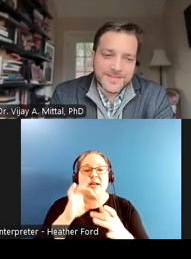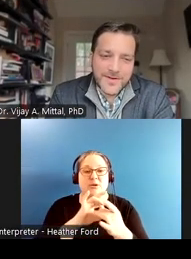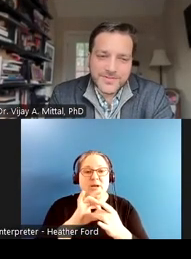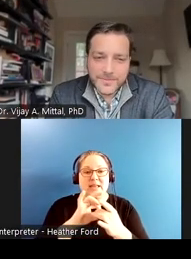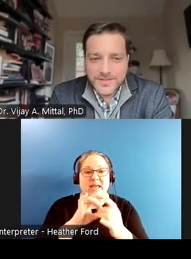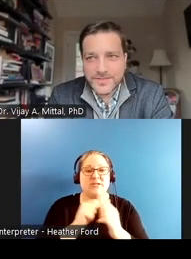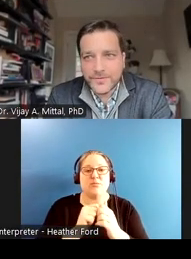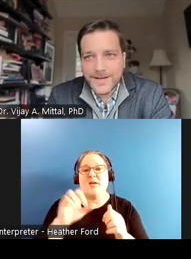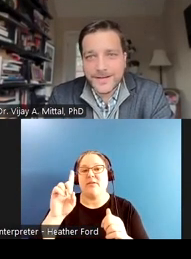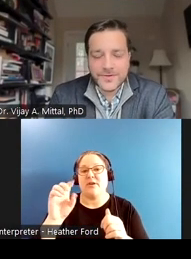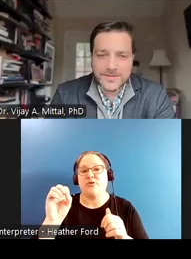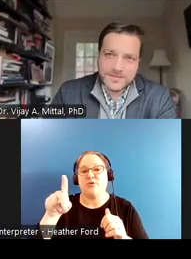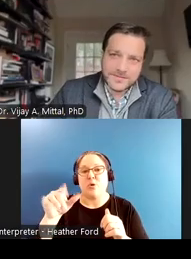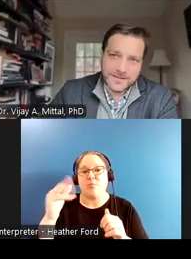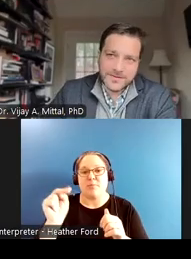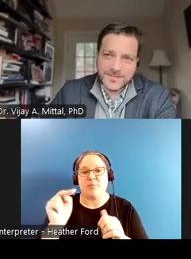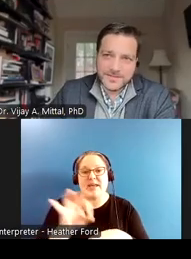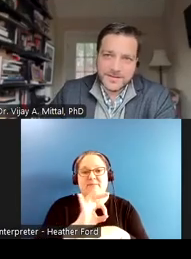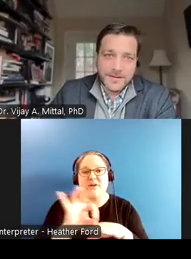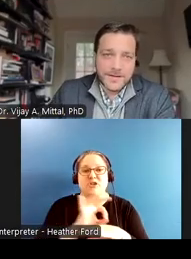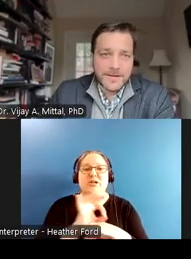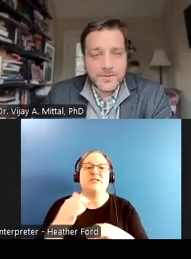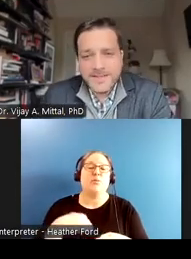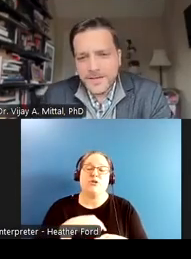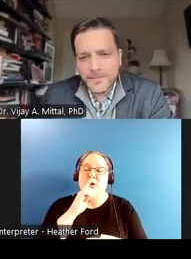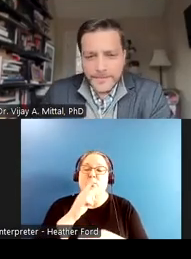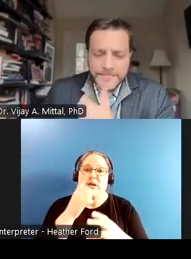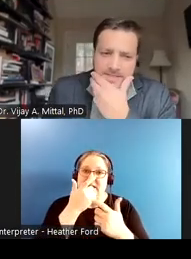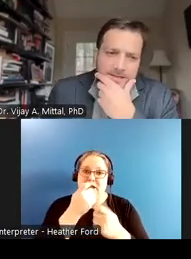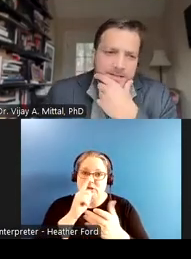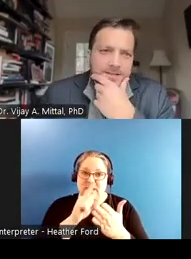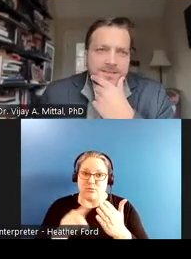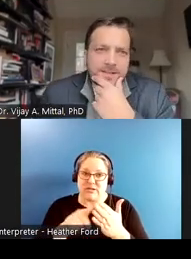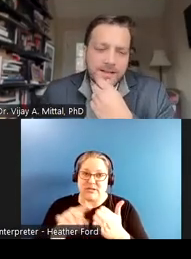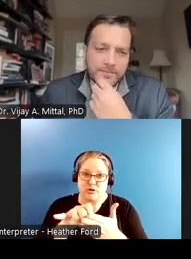dysfunction which is of great interest to psychosis. So I thought about studying diskinetic